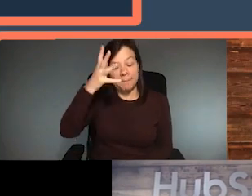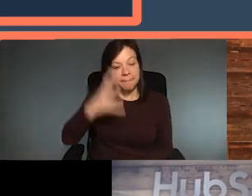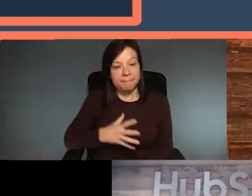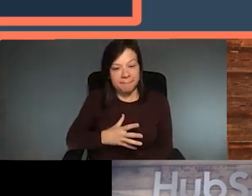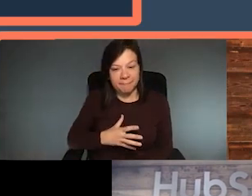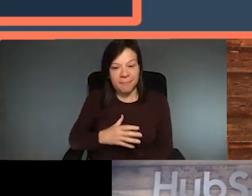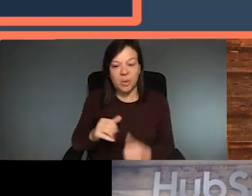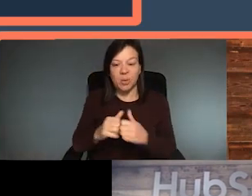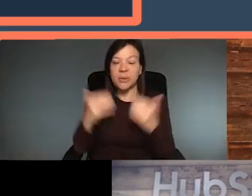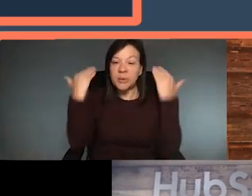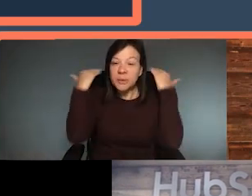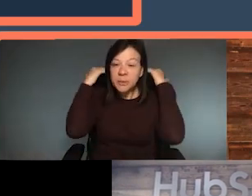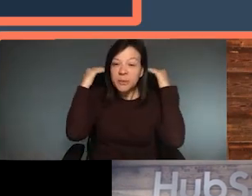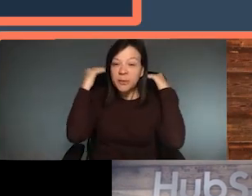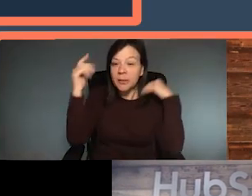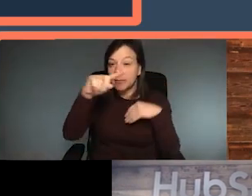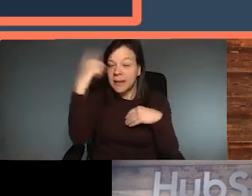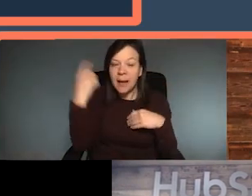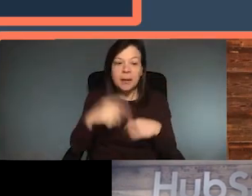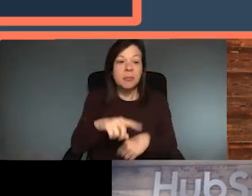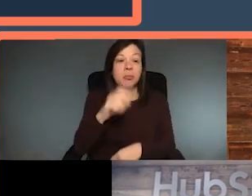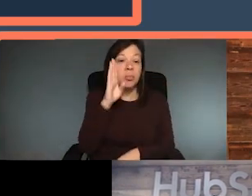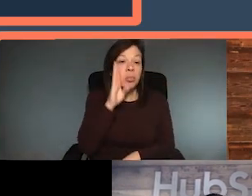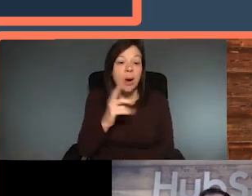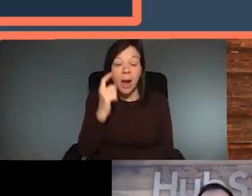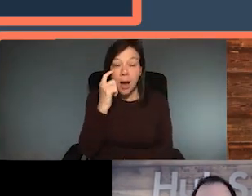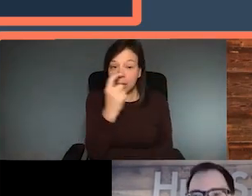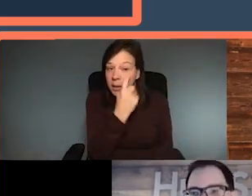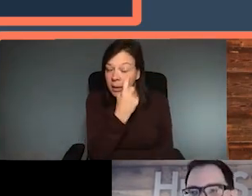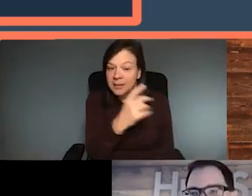SHORT BLACK HAIR BROWN EYES AND WEARING A BLACK SHIRT